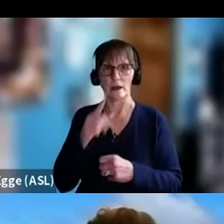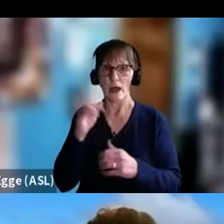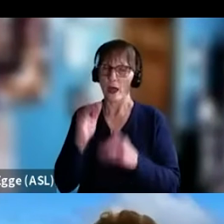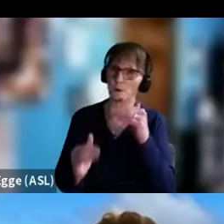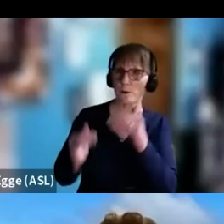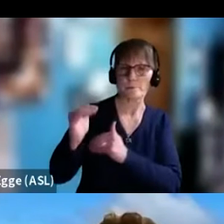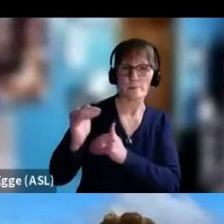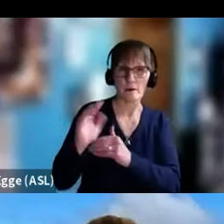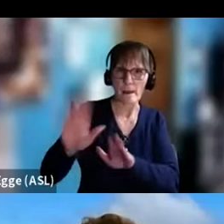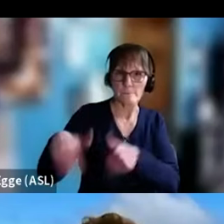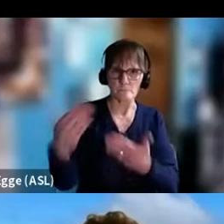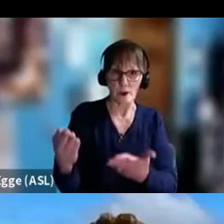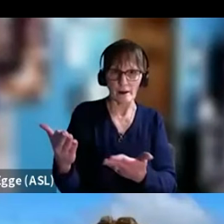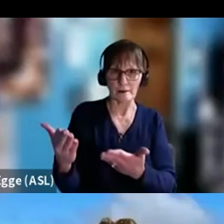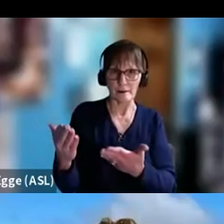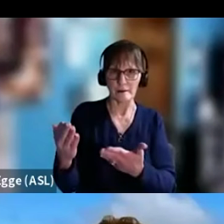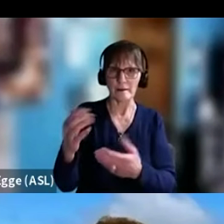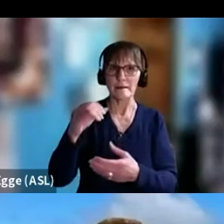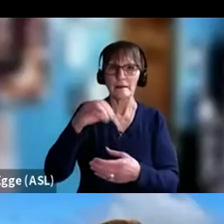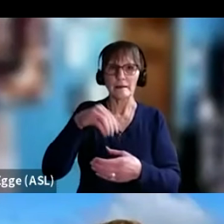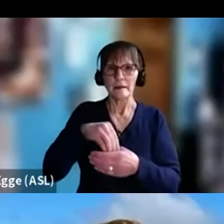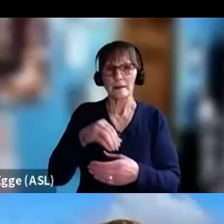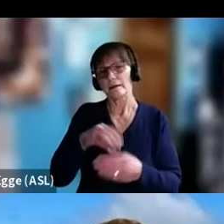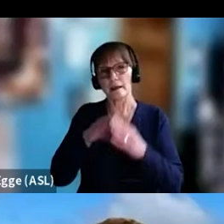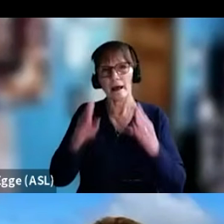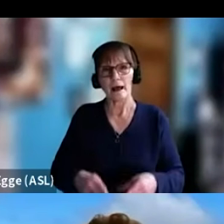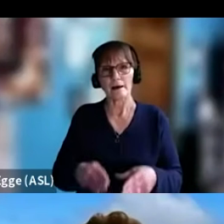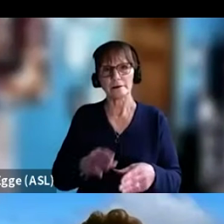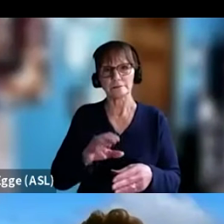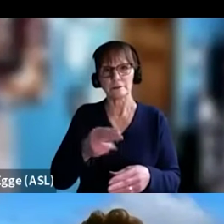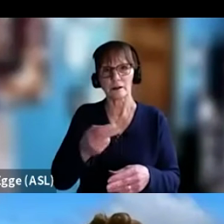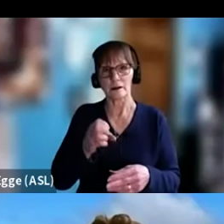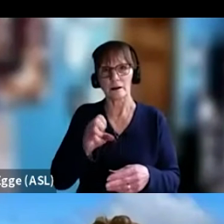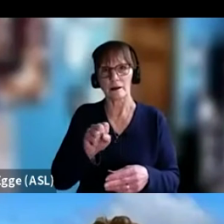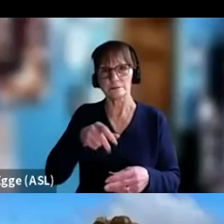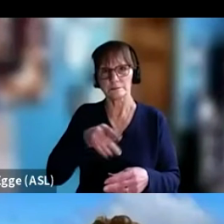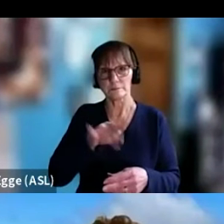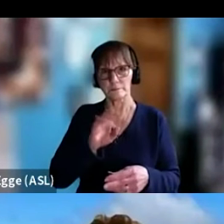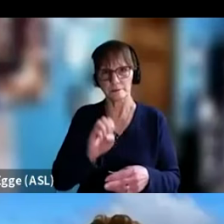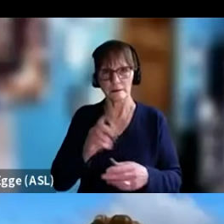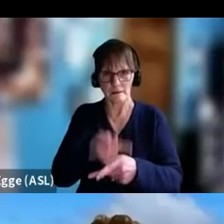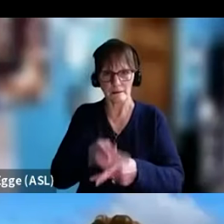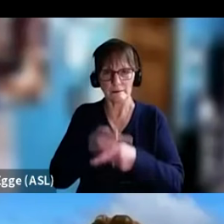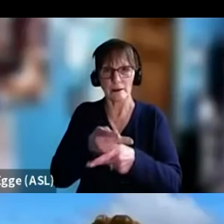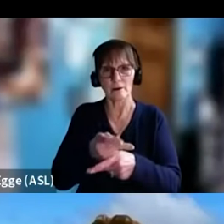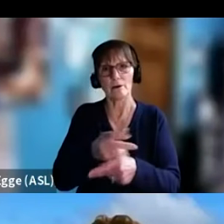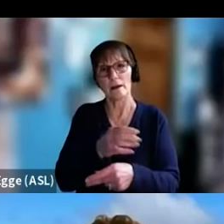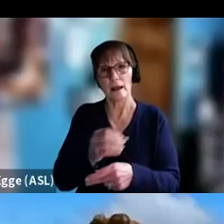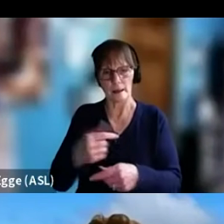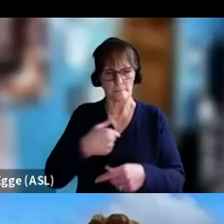and provided in-house hospice care, in-house palliative care. But that's just because me and the case managers there